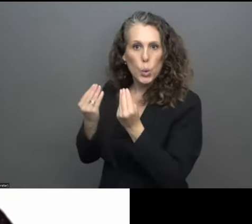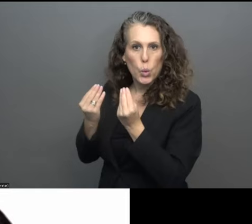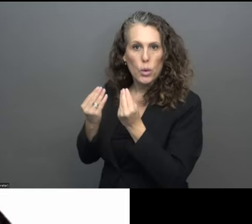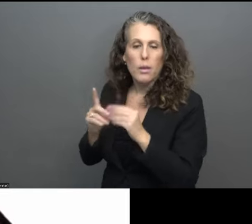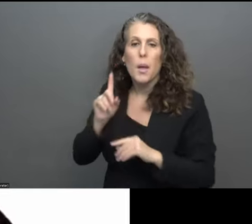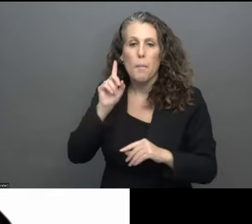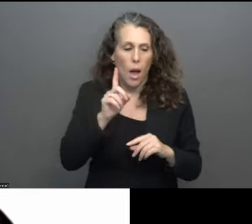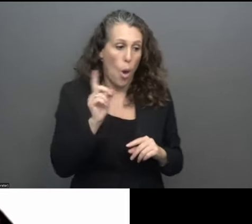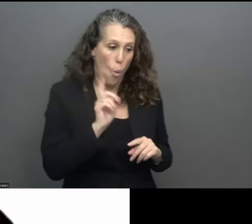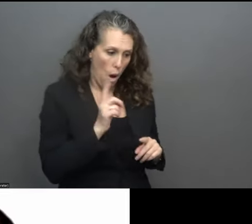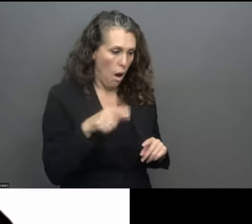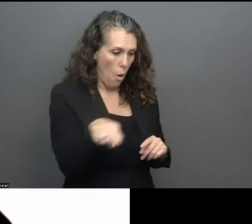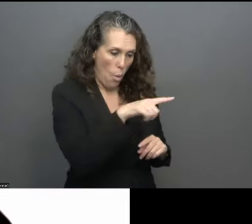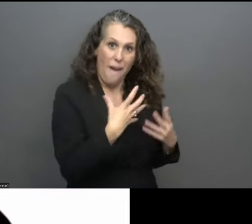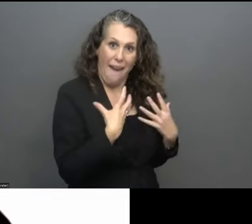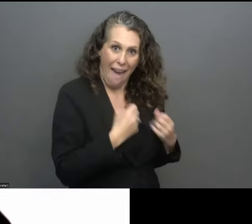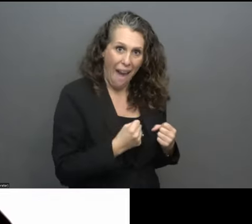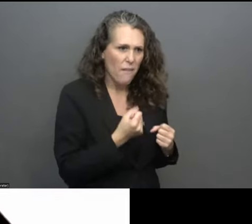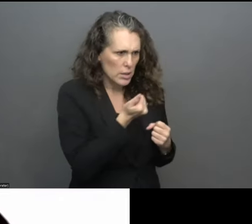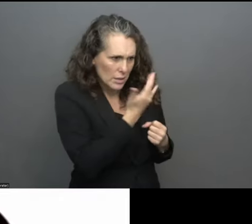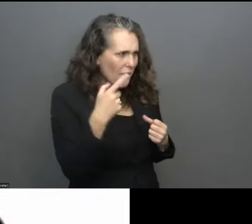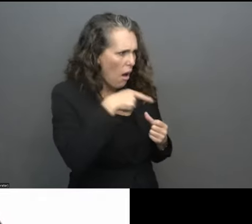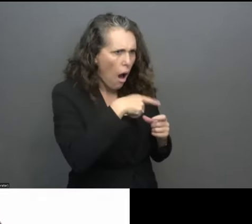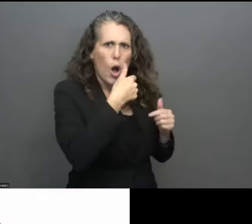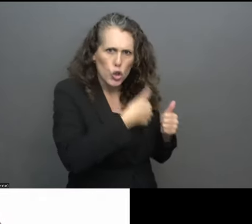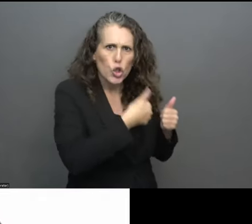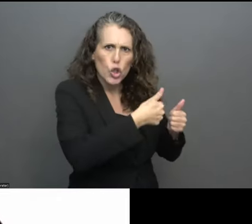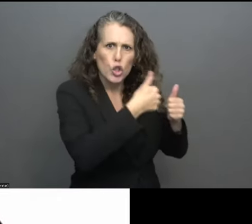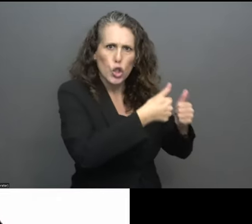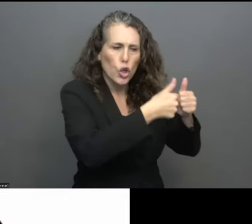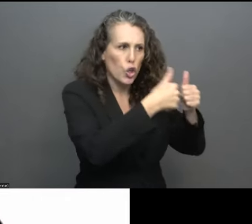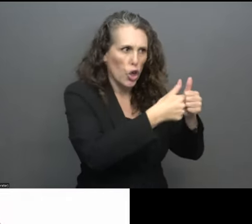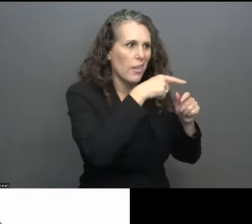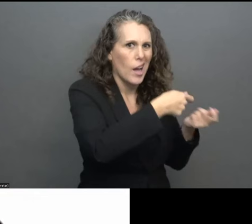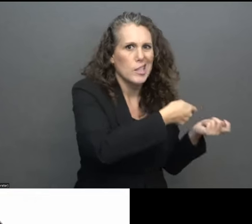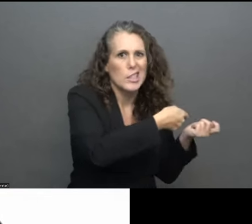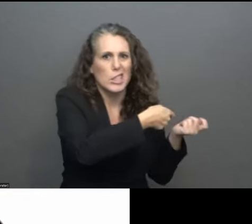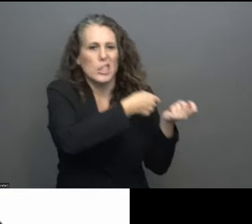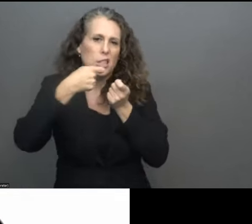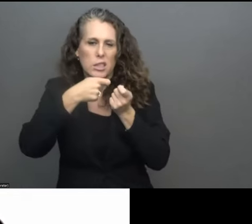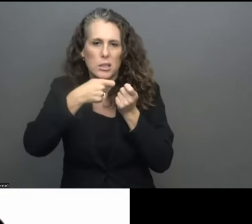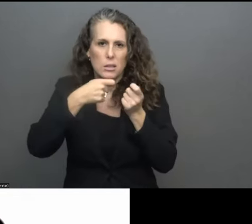and what we are getting right on the ground to catapult and piggyback off of that as